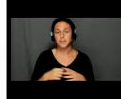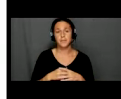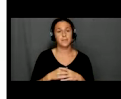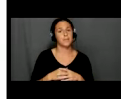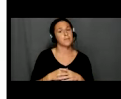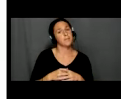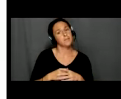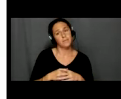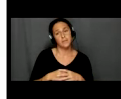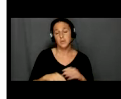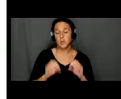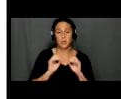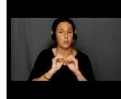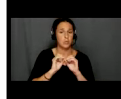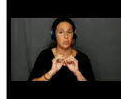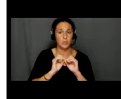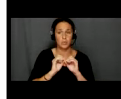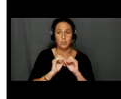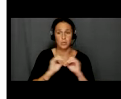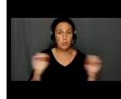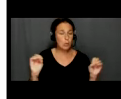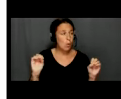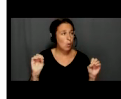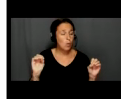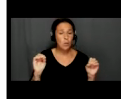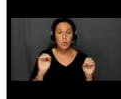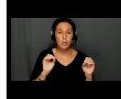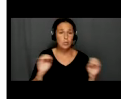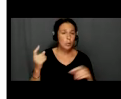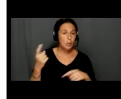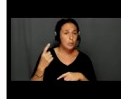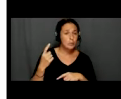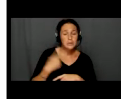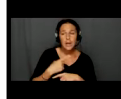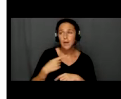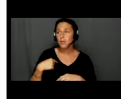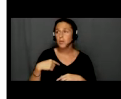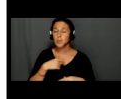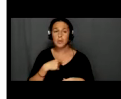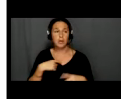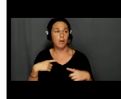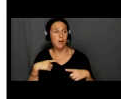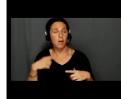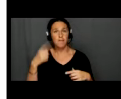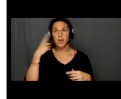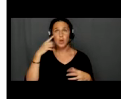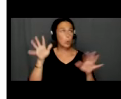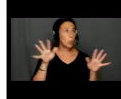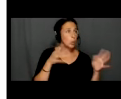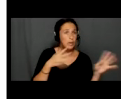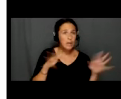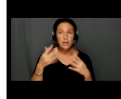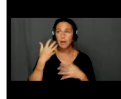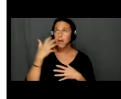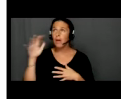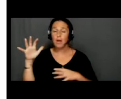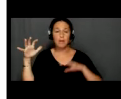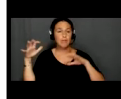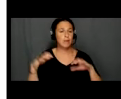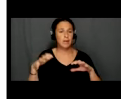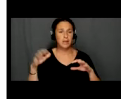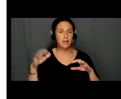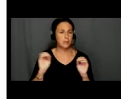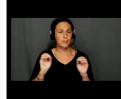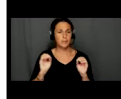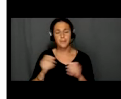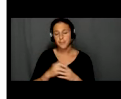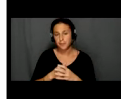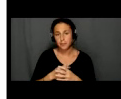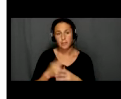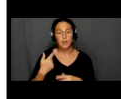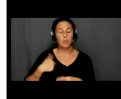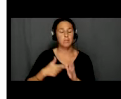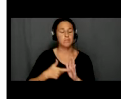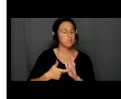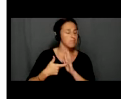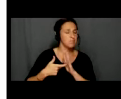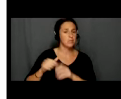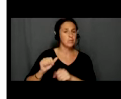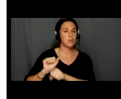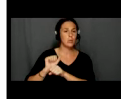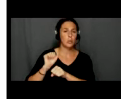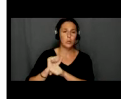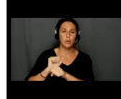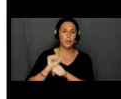windy, hot, it's raining, and we have to work. We have to provide for our